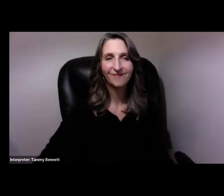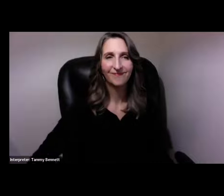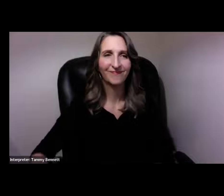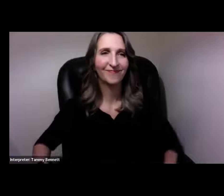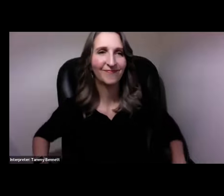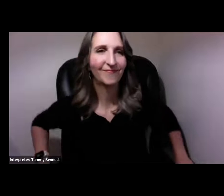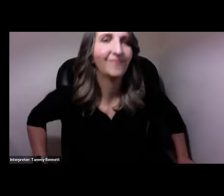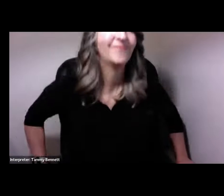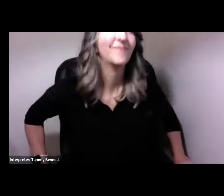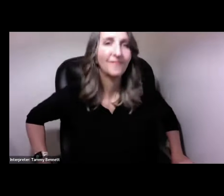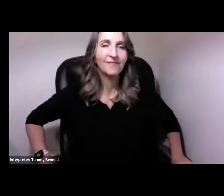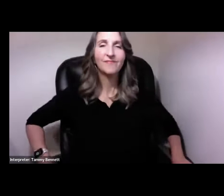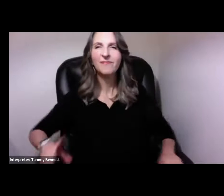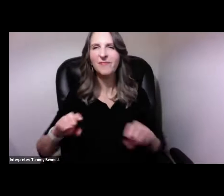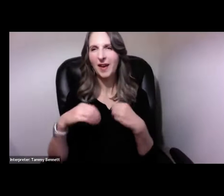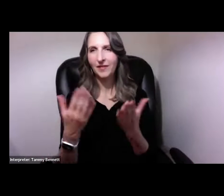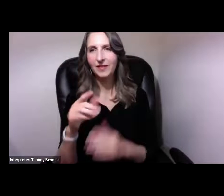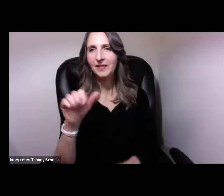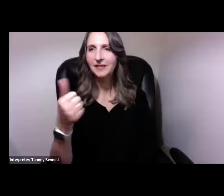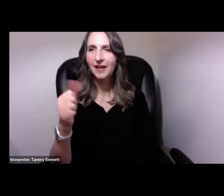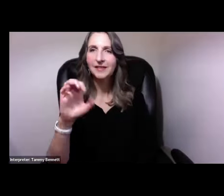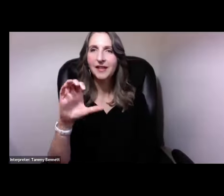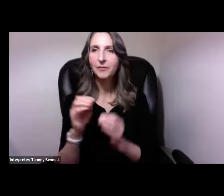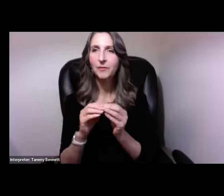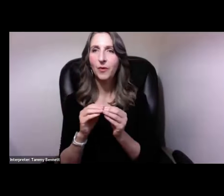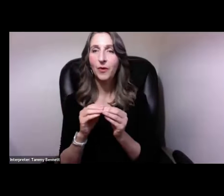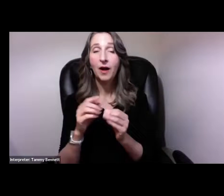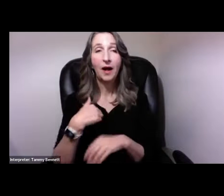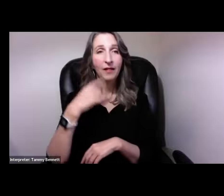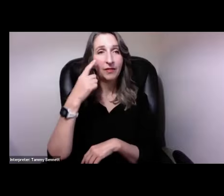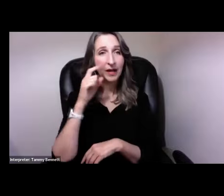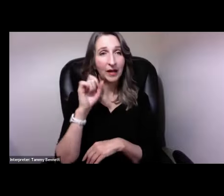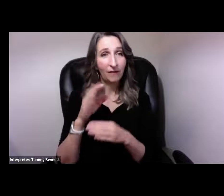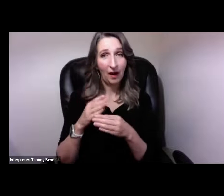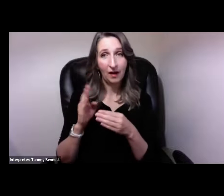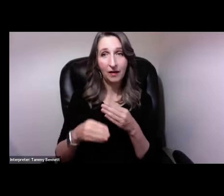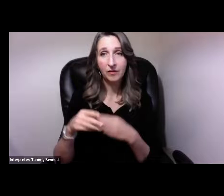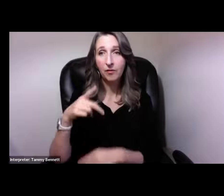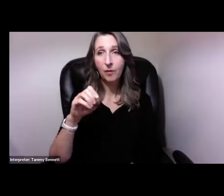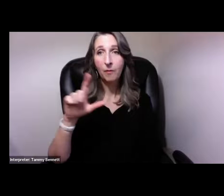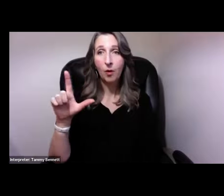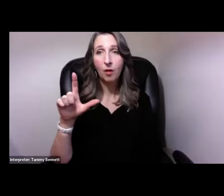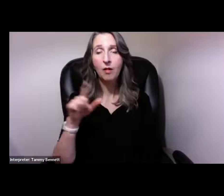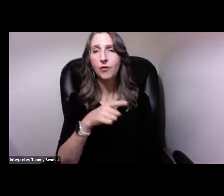I'll give another 10 seconds and I think I'll end the poll. I think everybody should be able to see the answers if I'm, not mistaken?